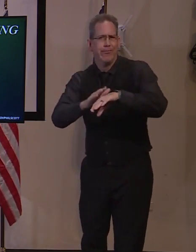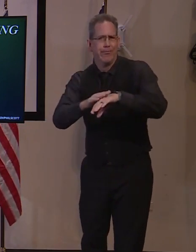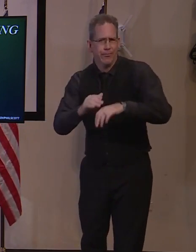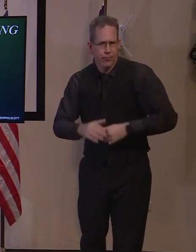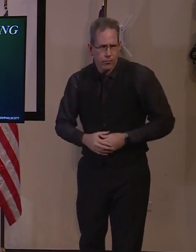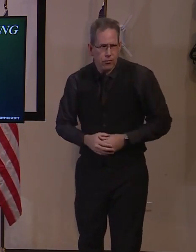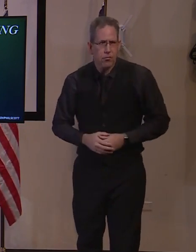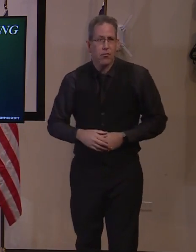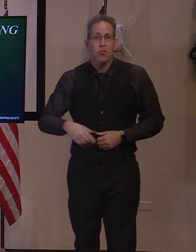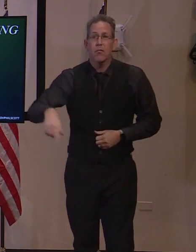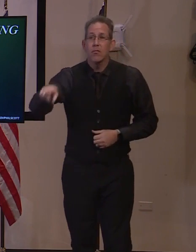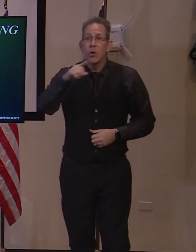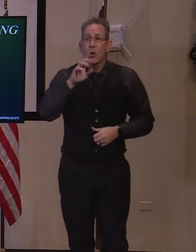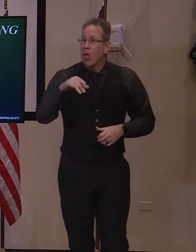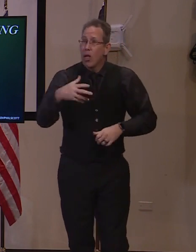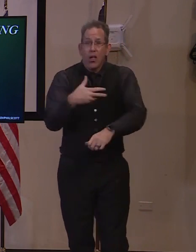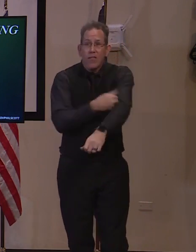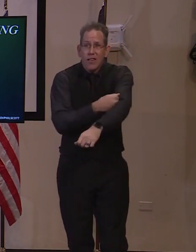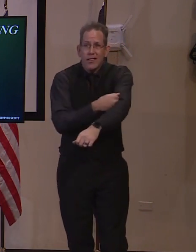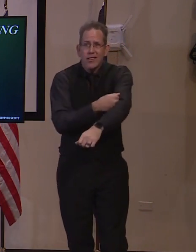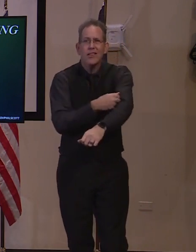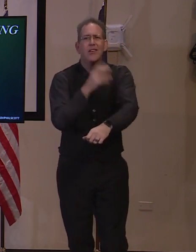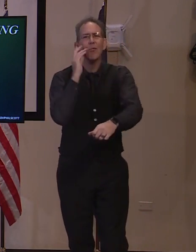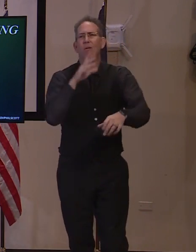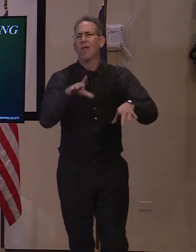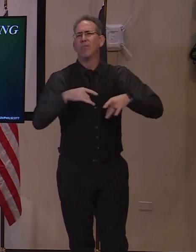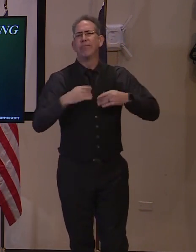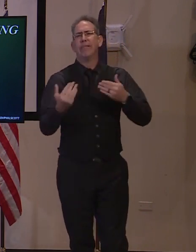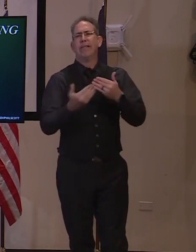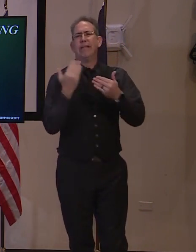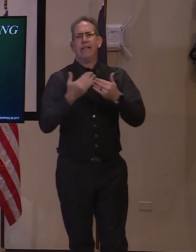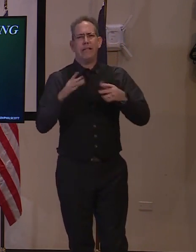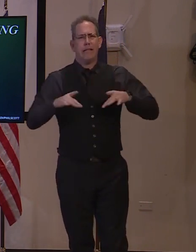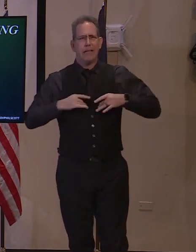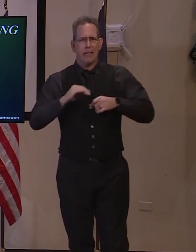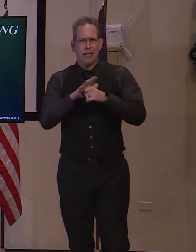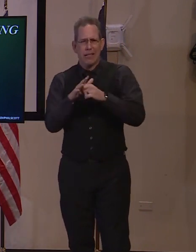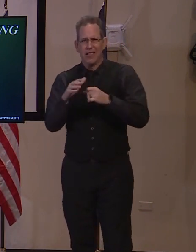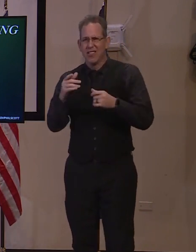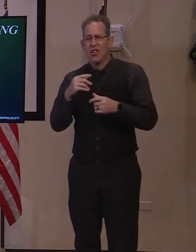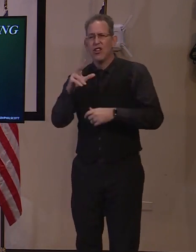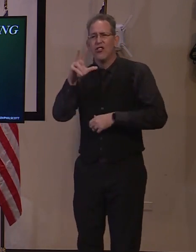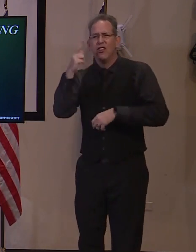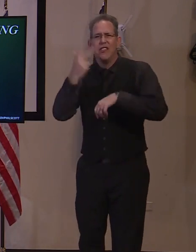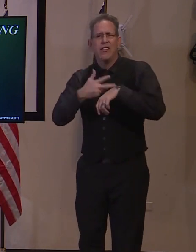30 times more likely to be hospitalized if you're not vaccinated and boosted.